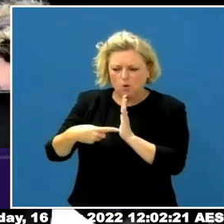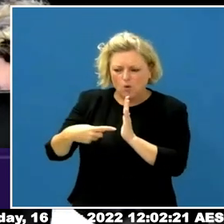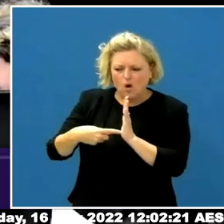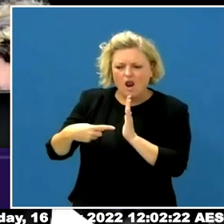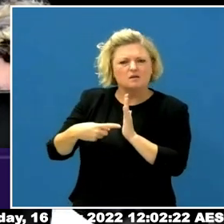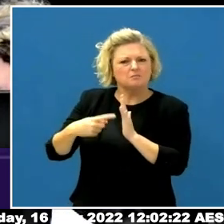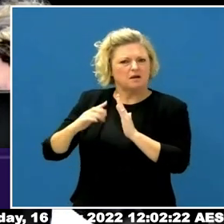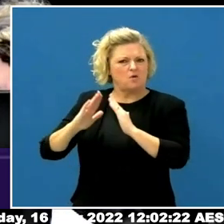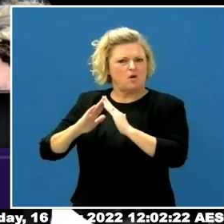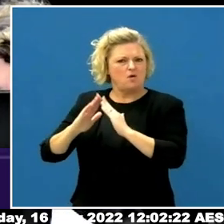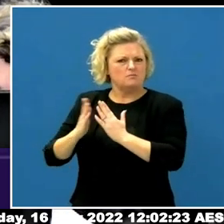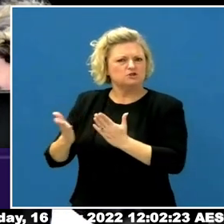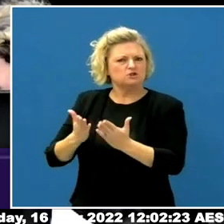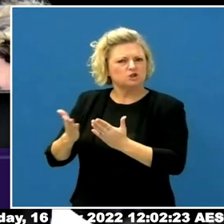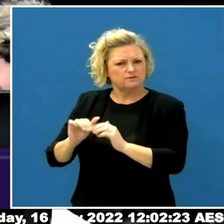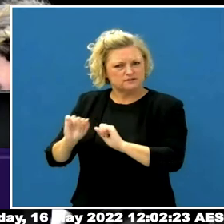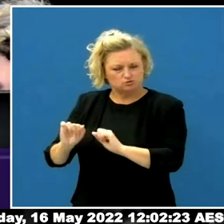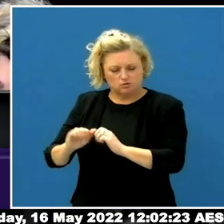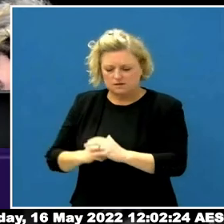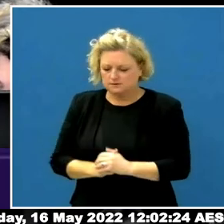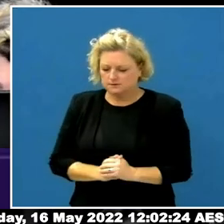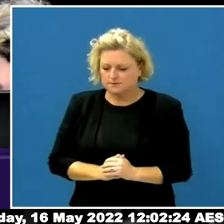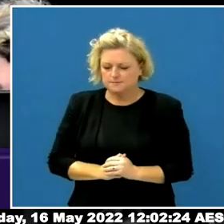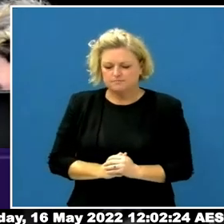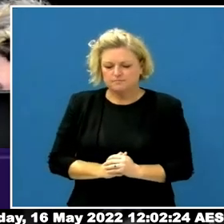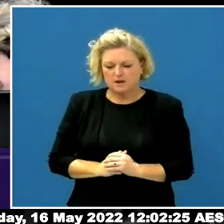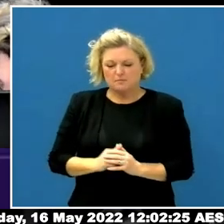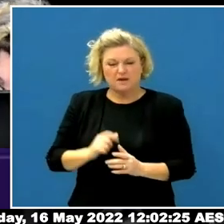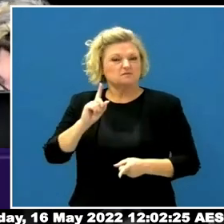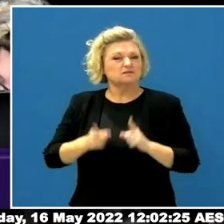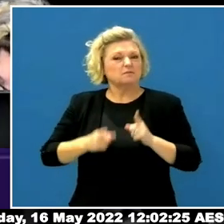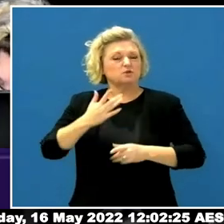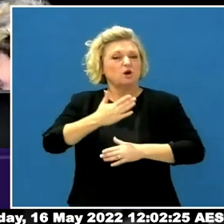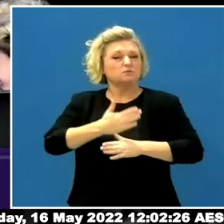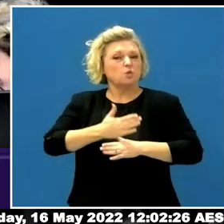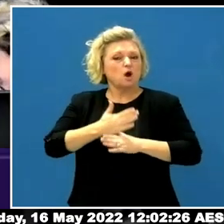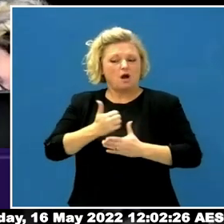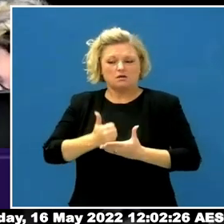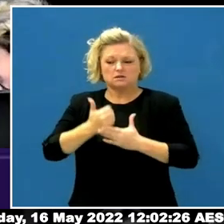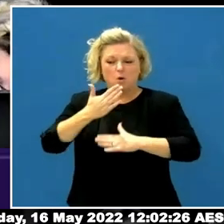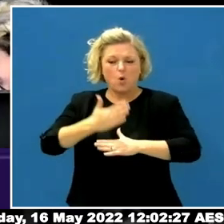Was it the case that on occasion the personal care person wouldn't attend or --